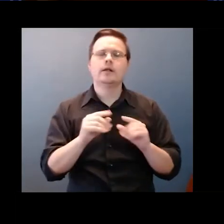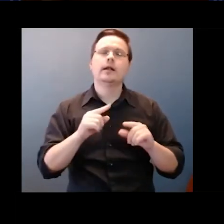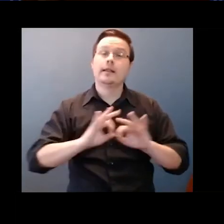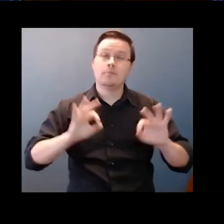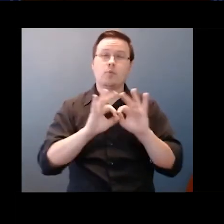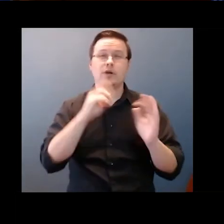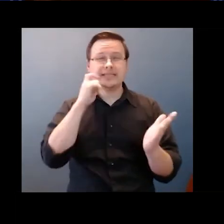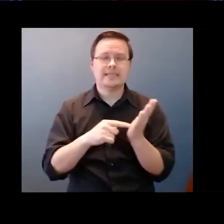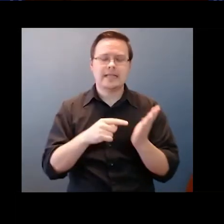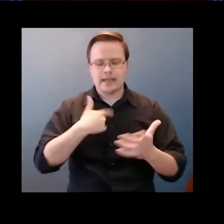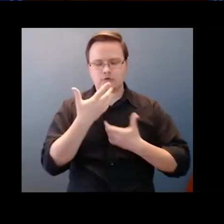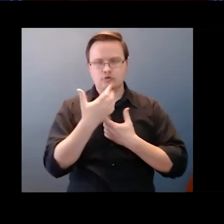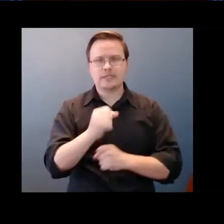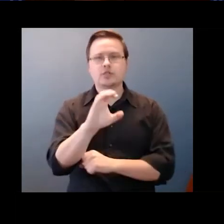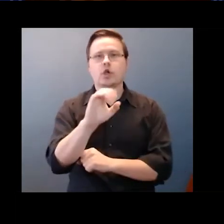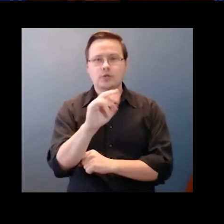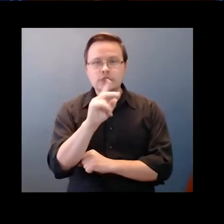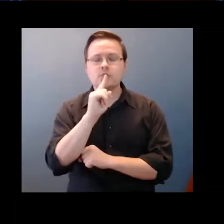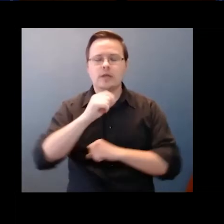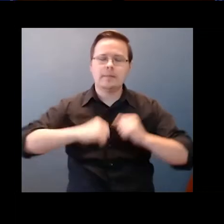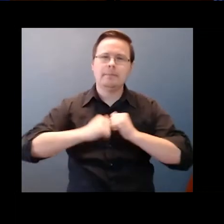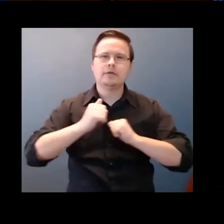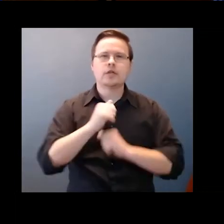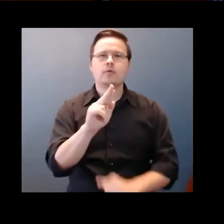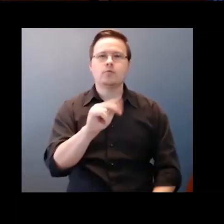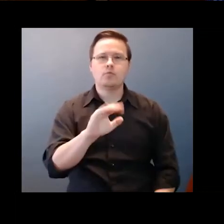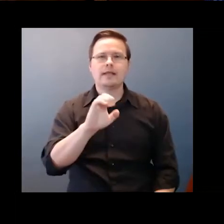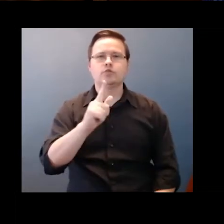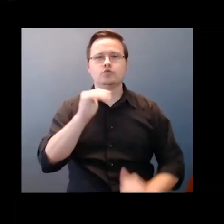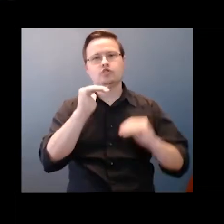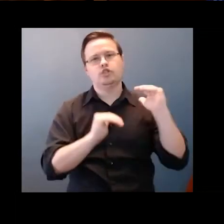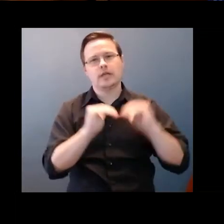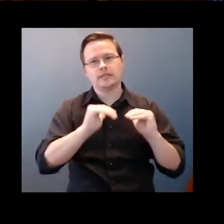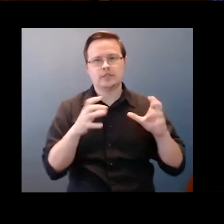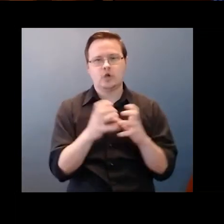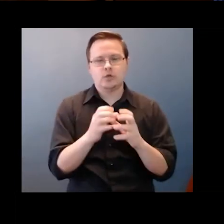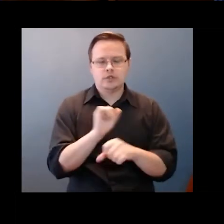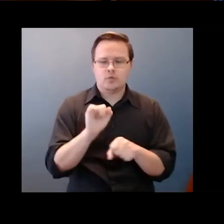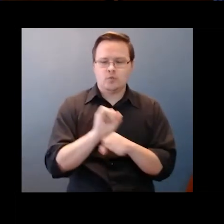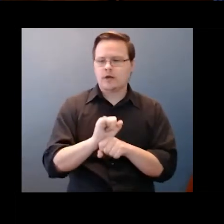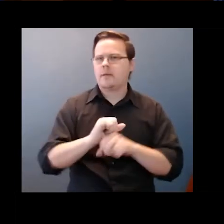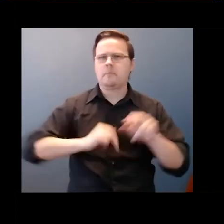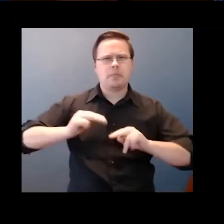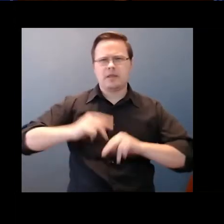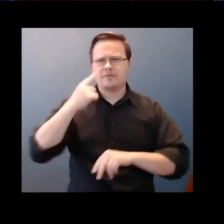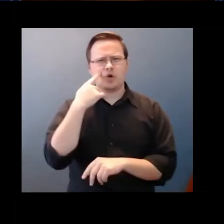Racial Justice Coalition efforts that have been happening in San Diego for almost a decade of people trying to achieve police oversight,